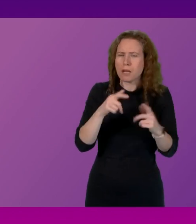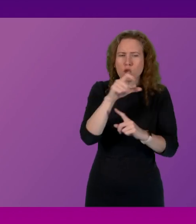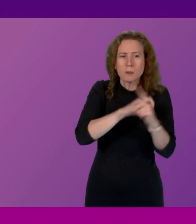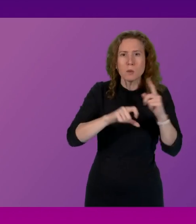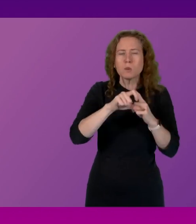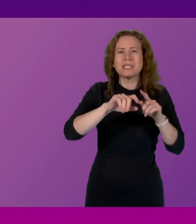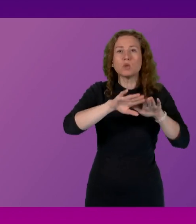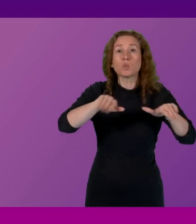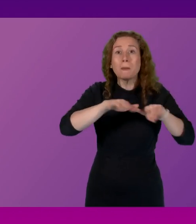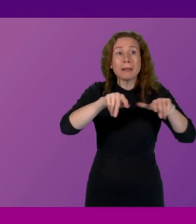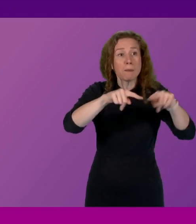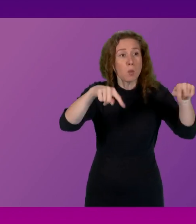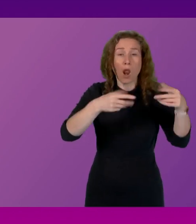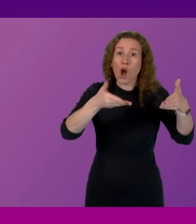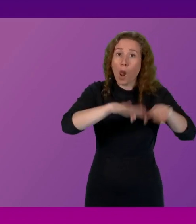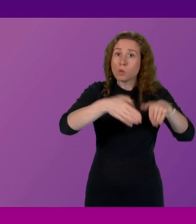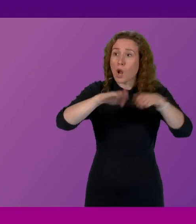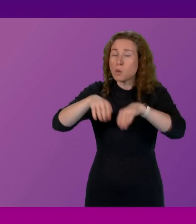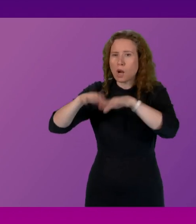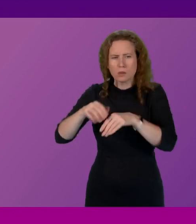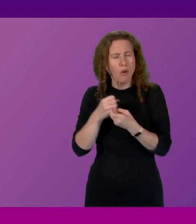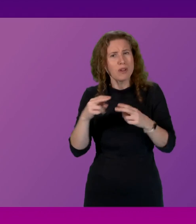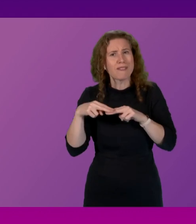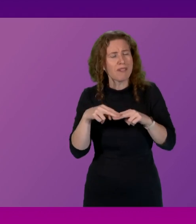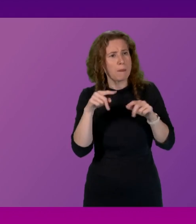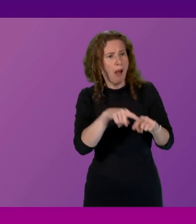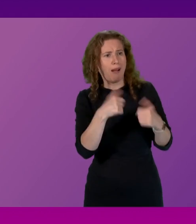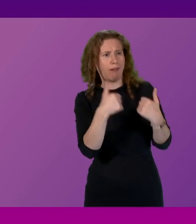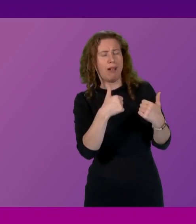pool closures, given that such pools are seen by many families as a safer alternative just